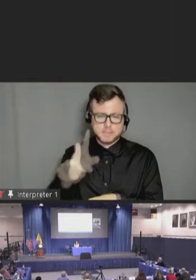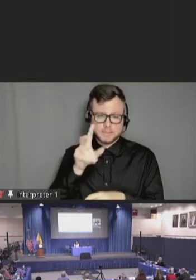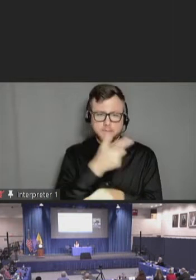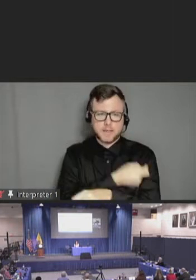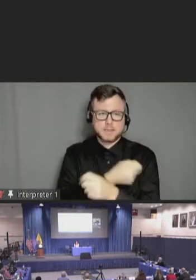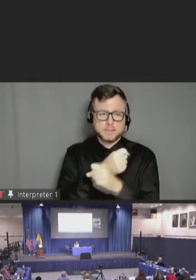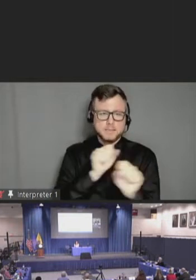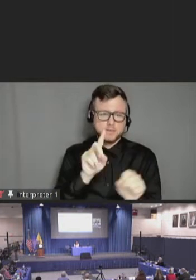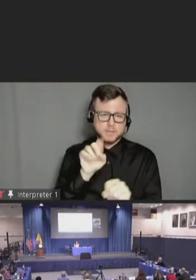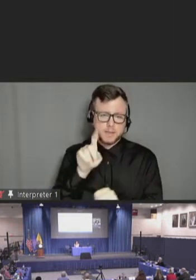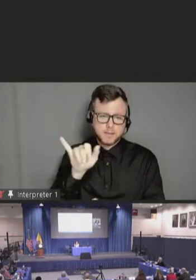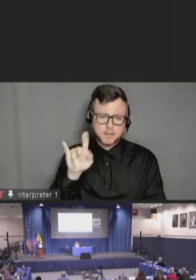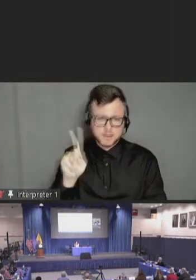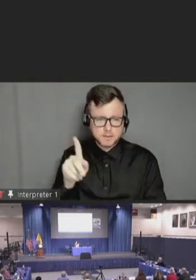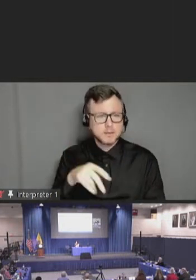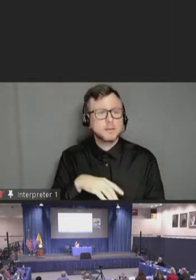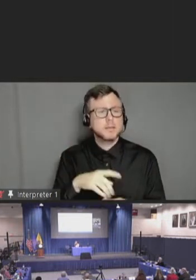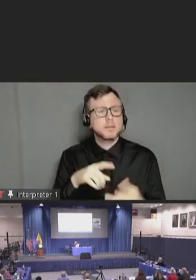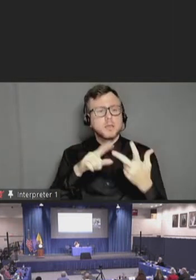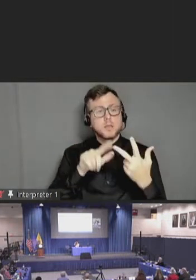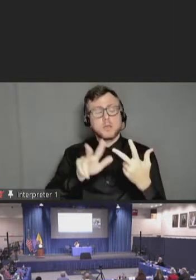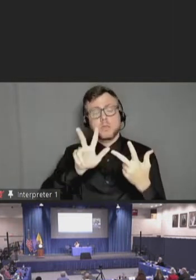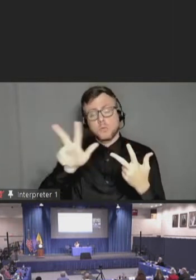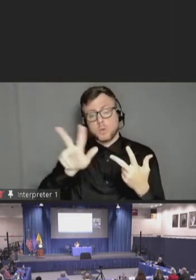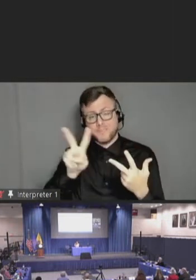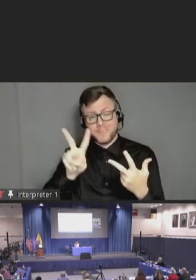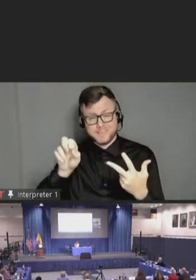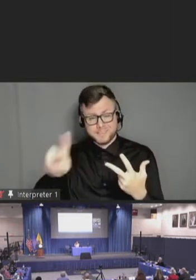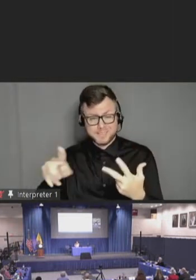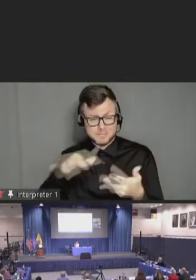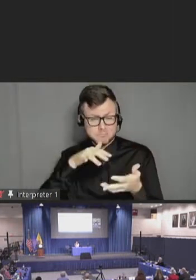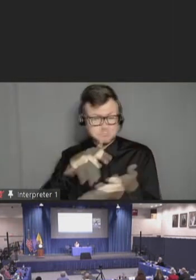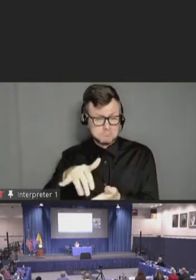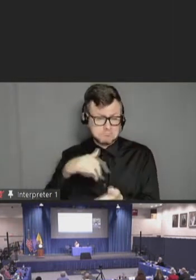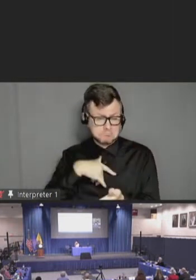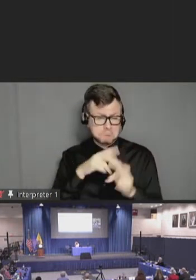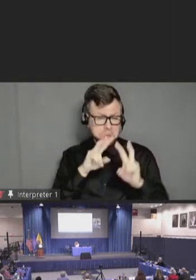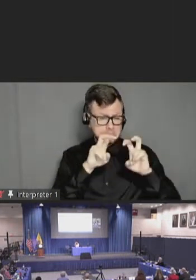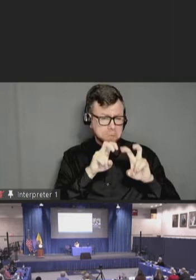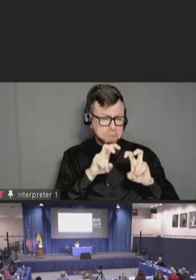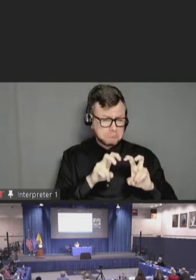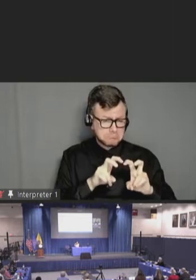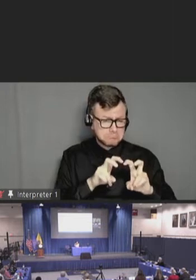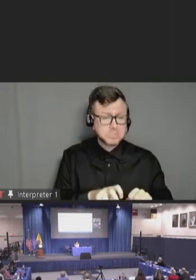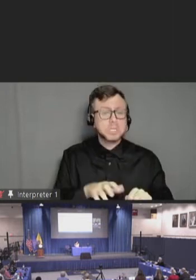I'll then review three published VSD studies that examine the safety of the childhood immunization